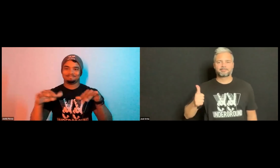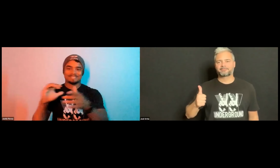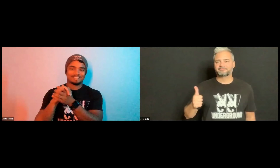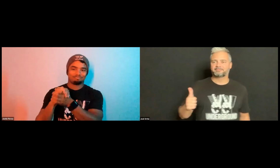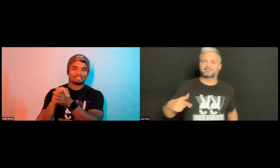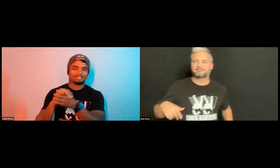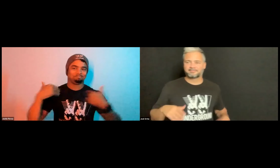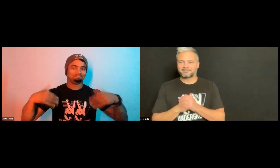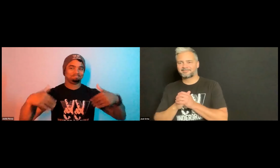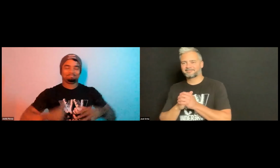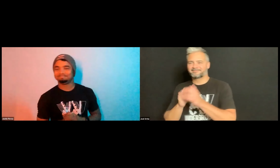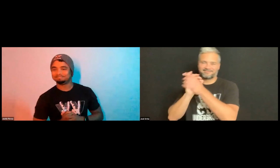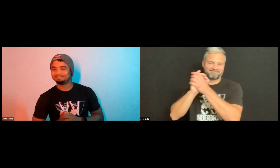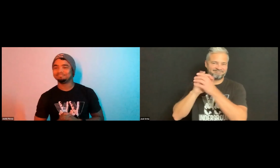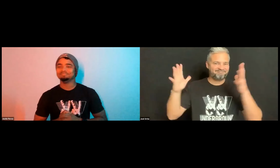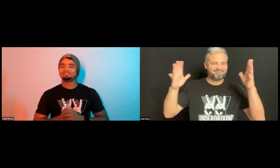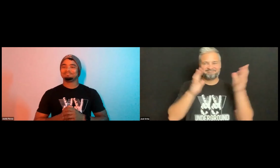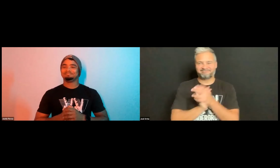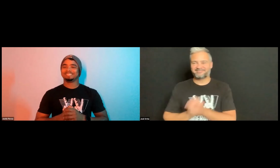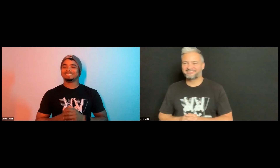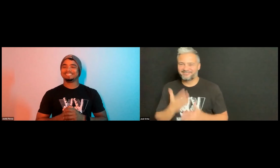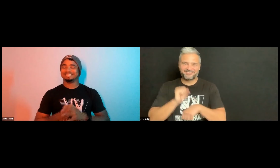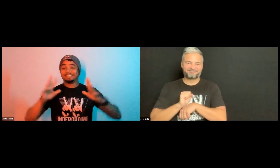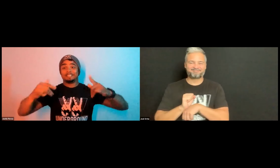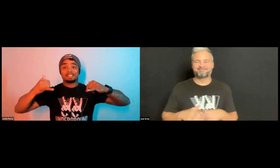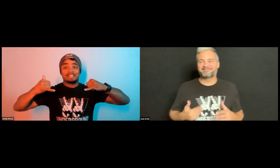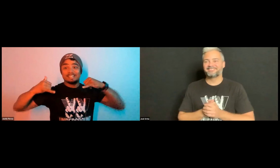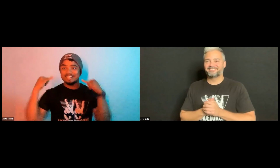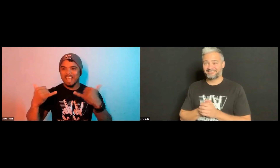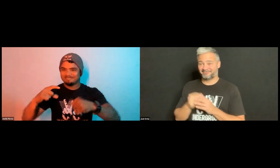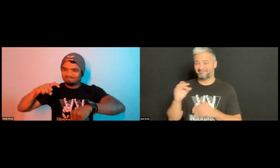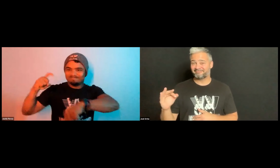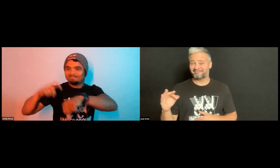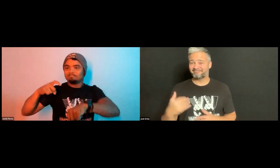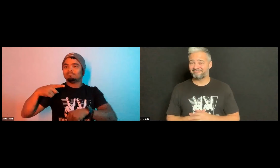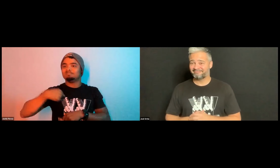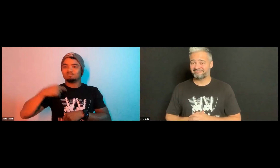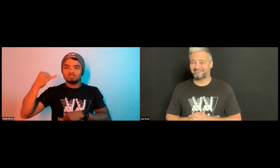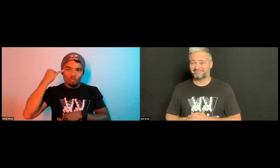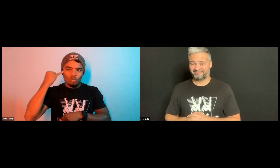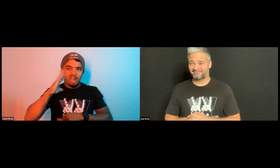Congratulations! Yes, congratulations!!